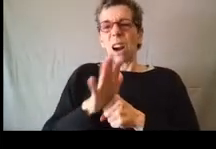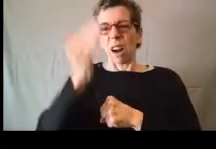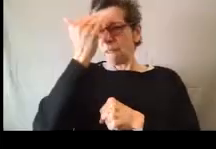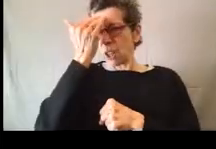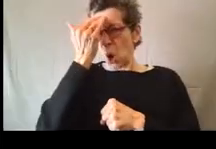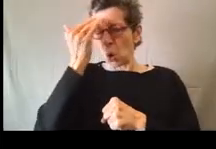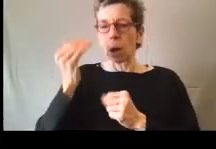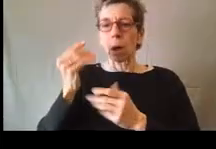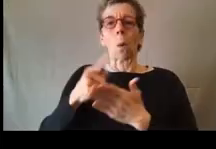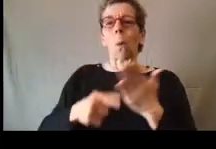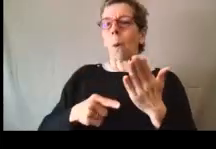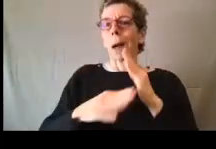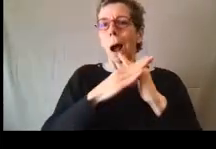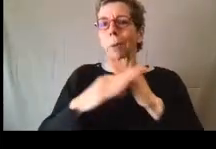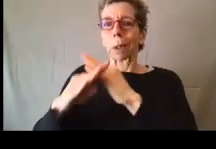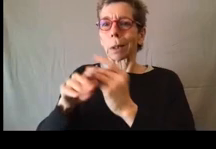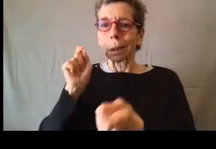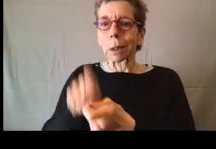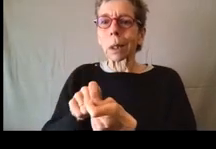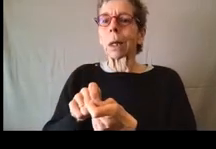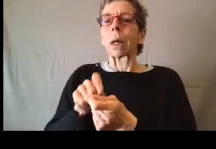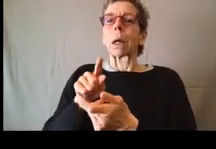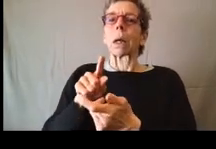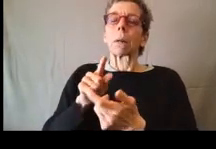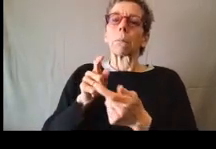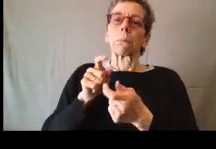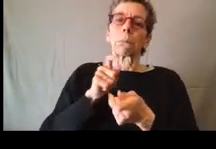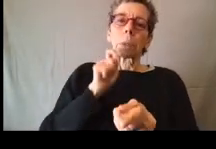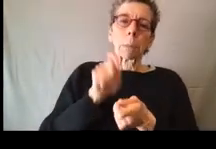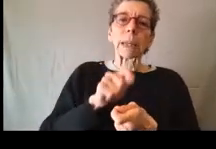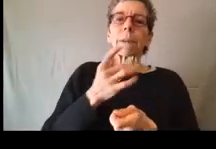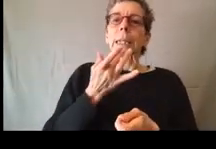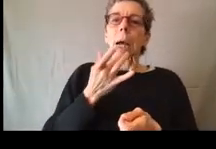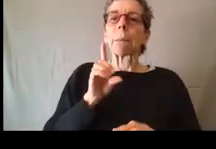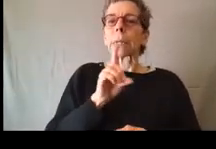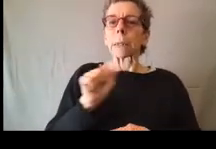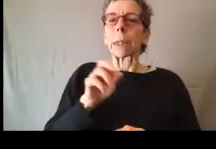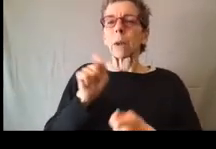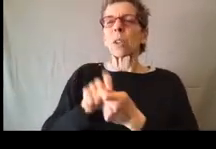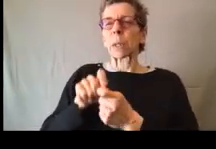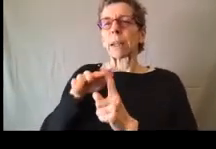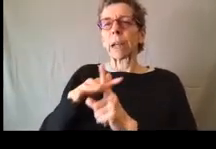what obstacles exist based on disability type or specific context. They also looked at not